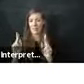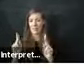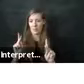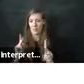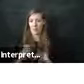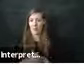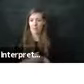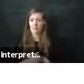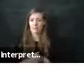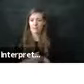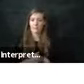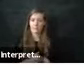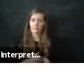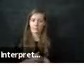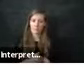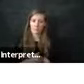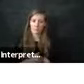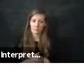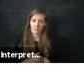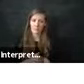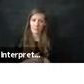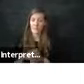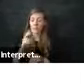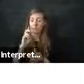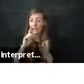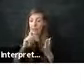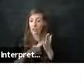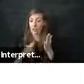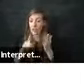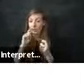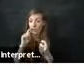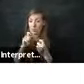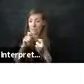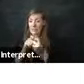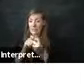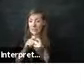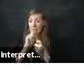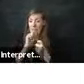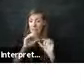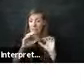And when we look by specific age groups, you can see